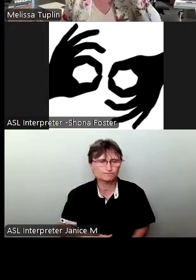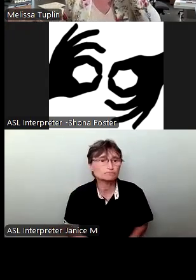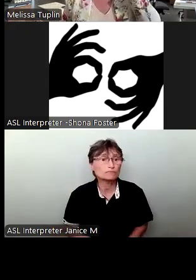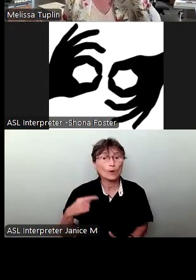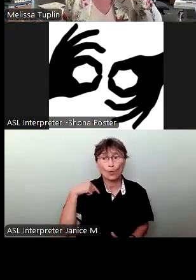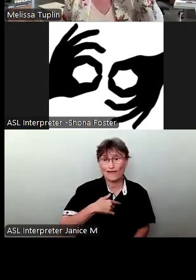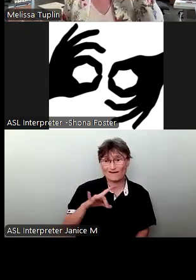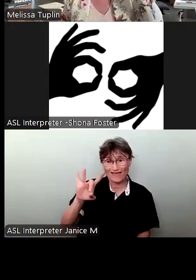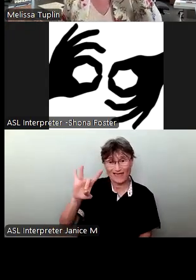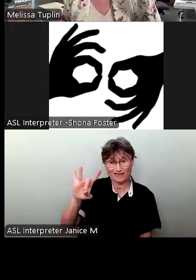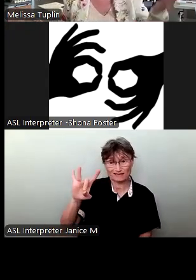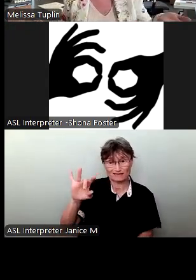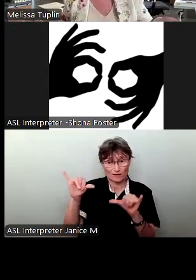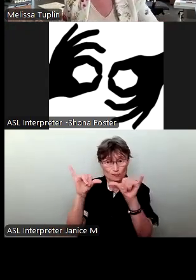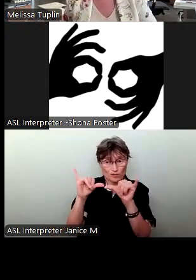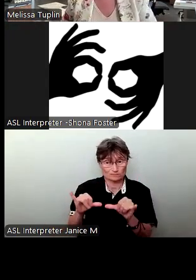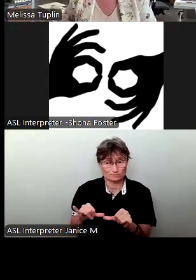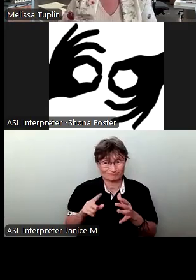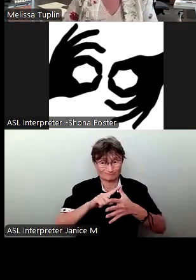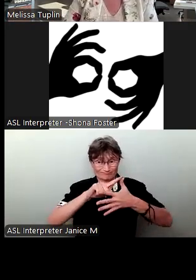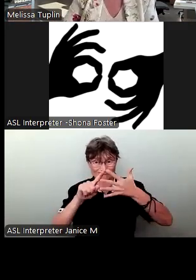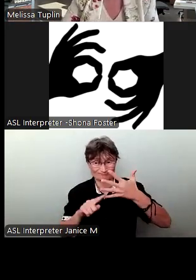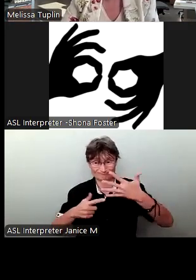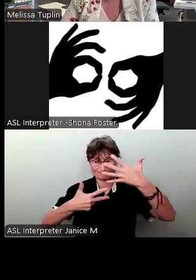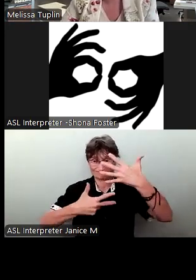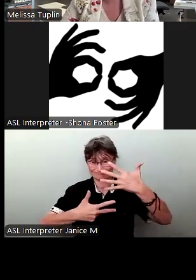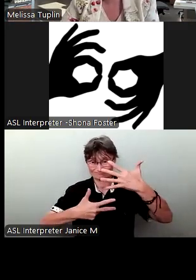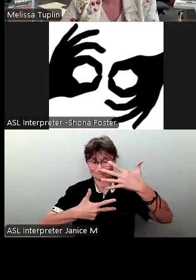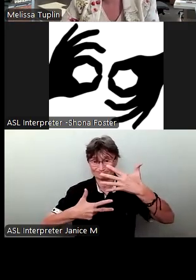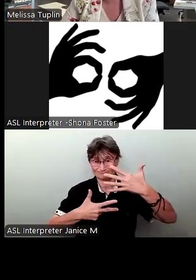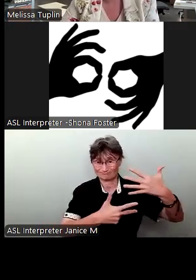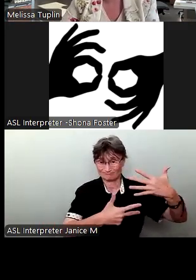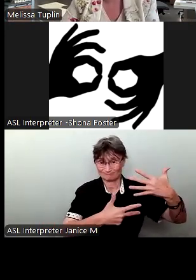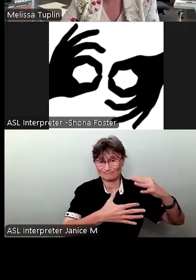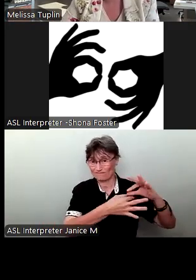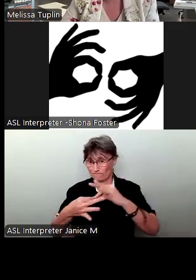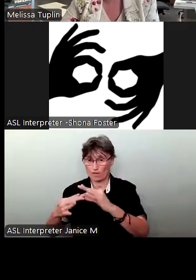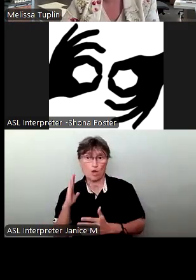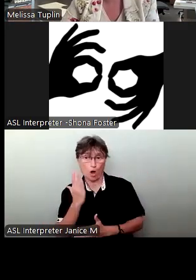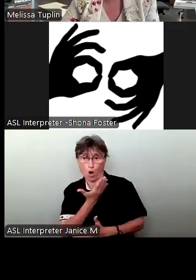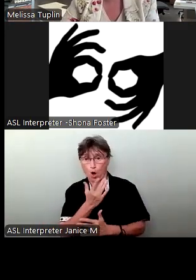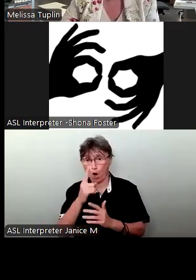scored on have been generally aligned to the four directions of our Strategic Framework.